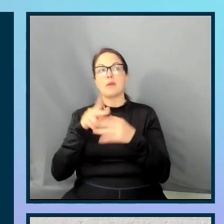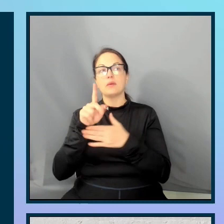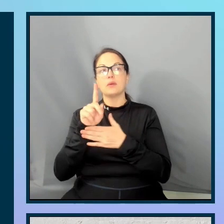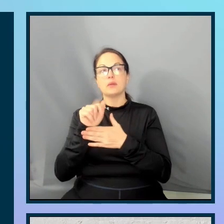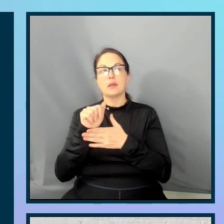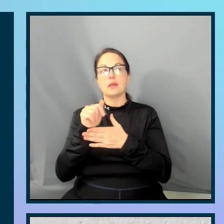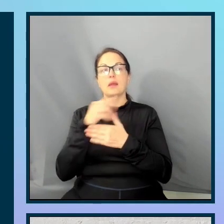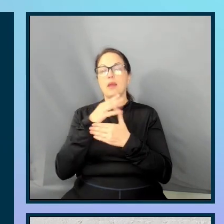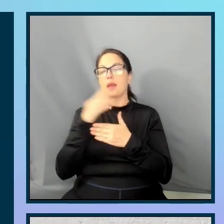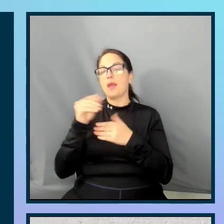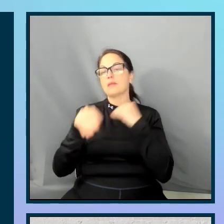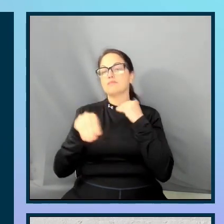and put it in the chat.